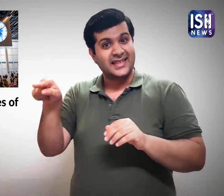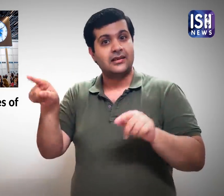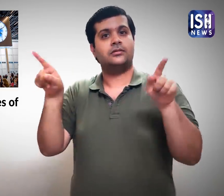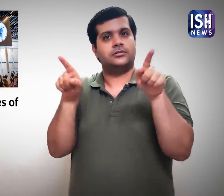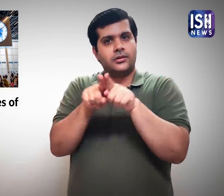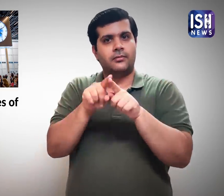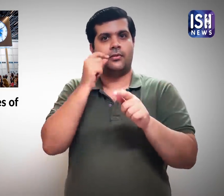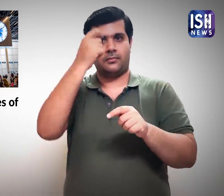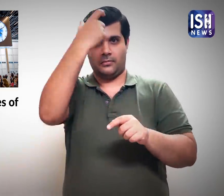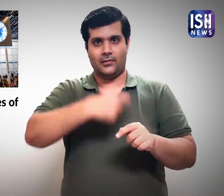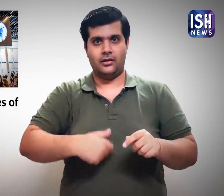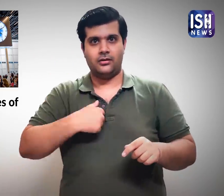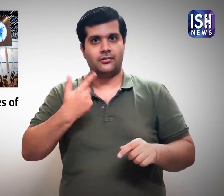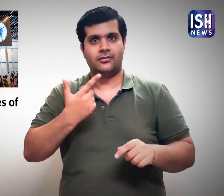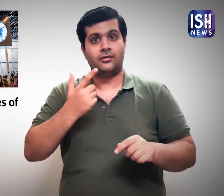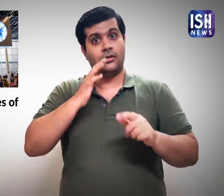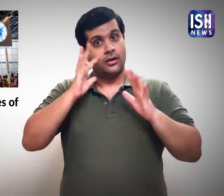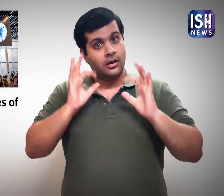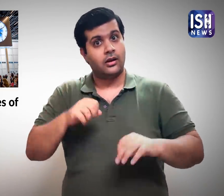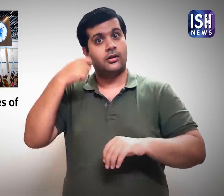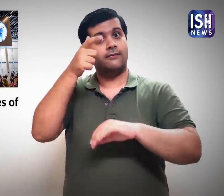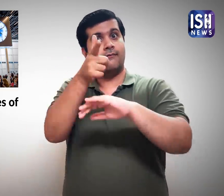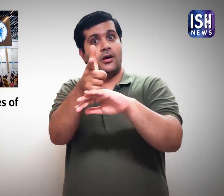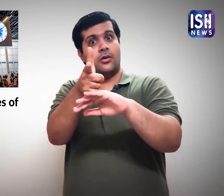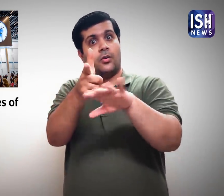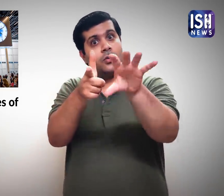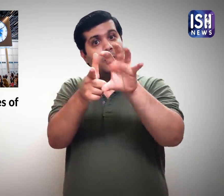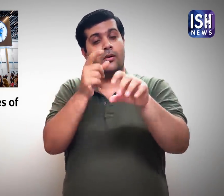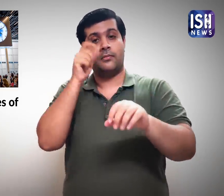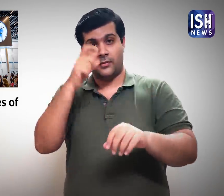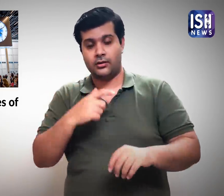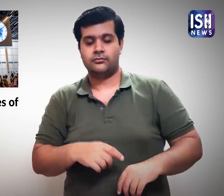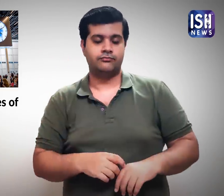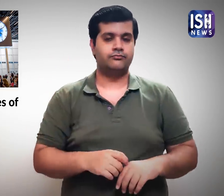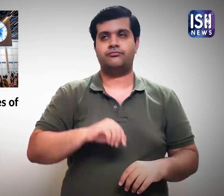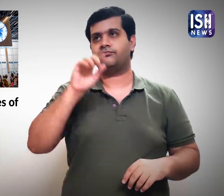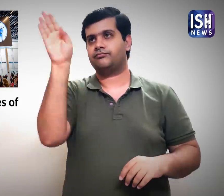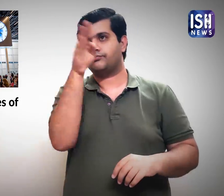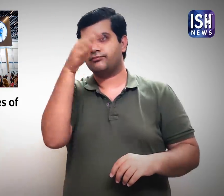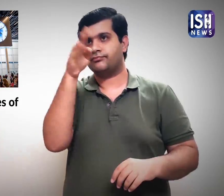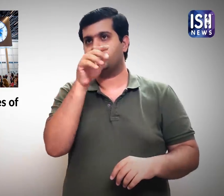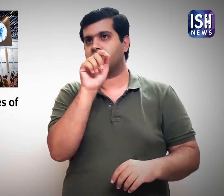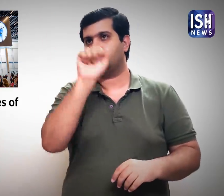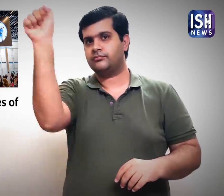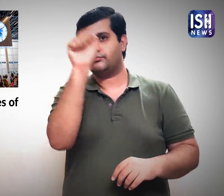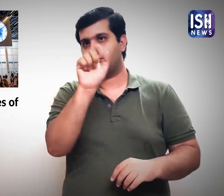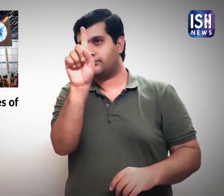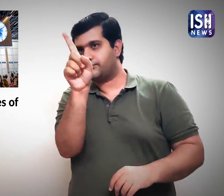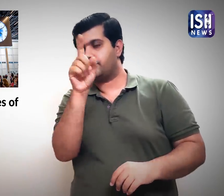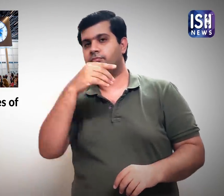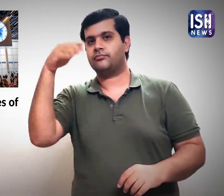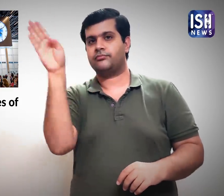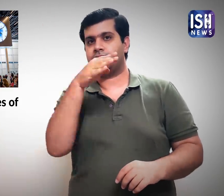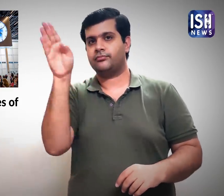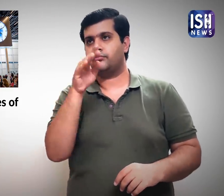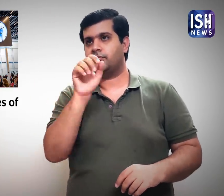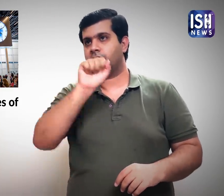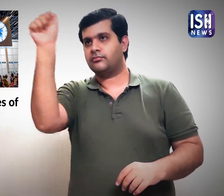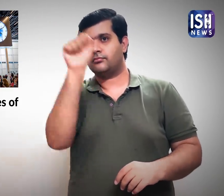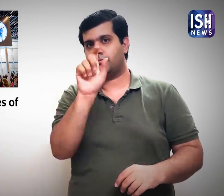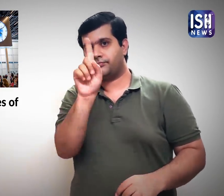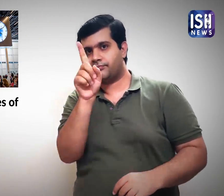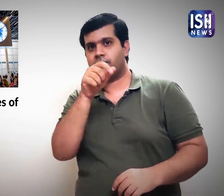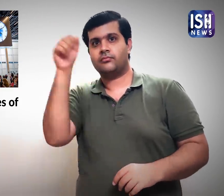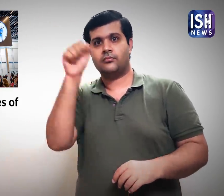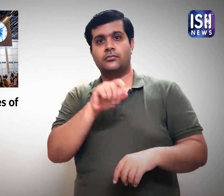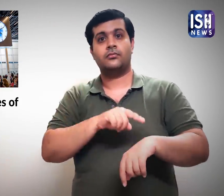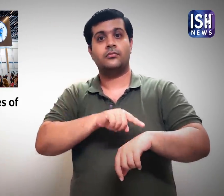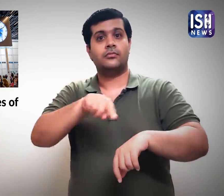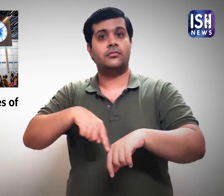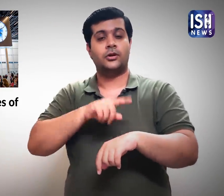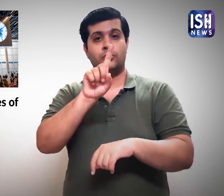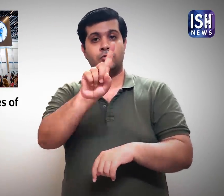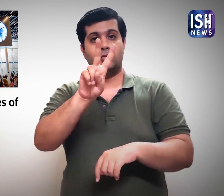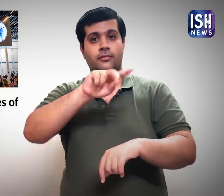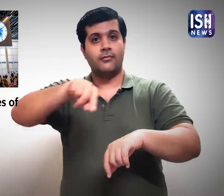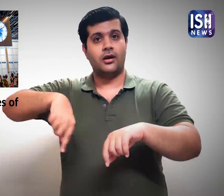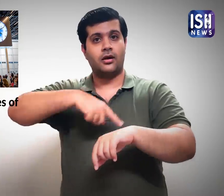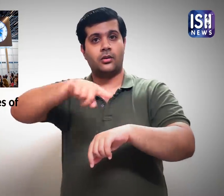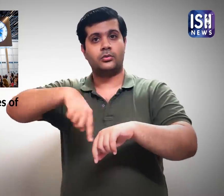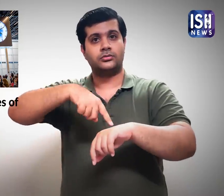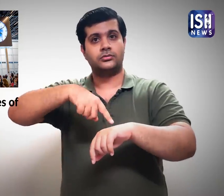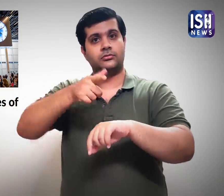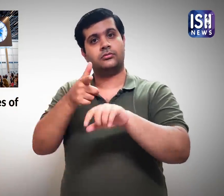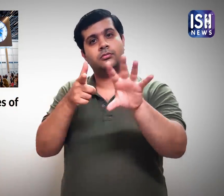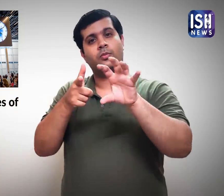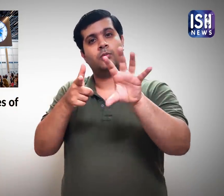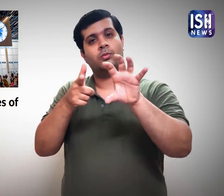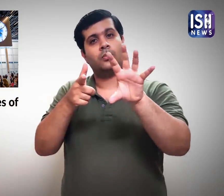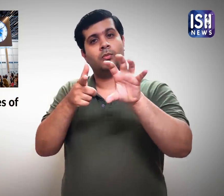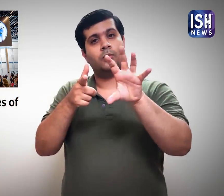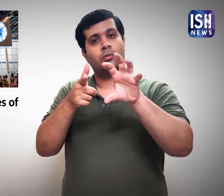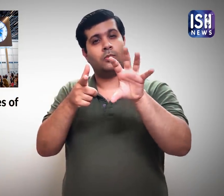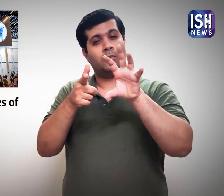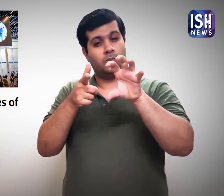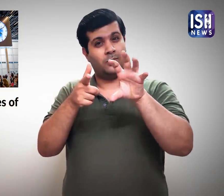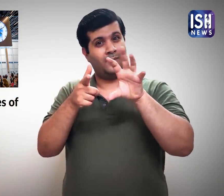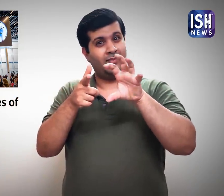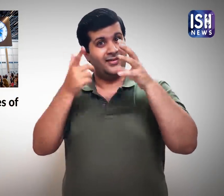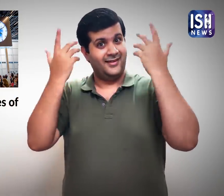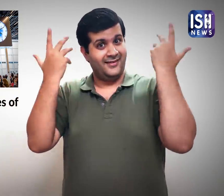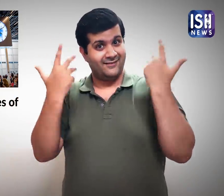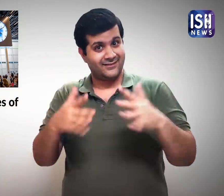Similarly, the man painted the minutes of the clock for 12 hours and he was being recorded in Real Time.